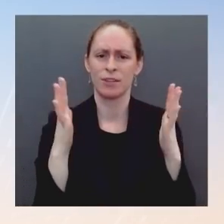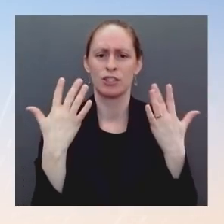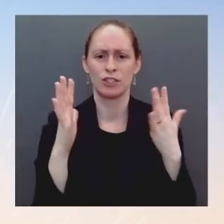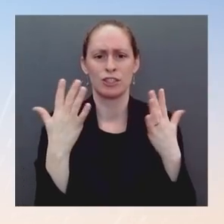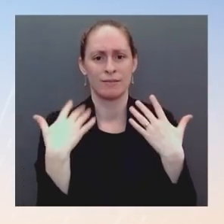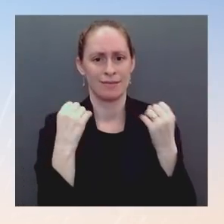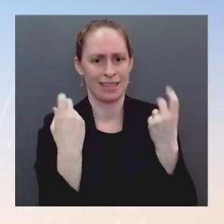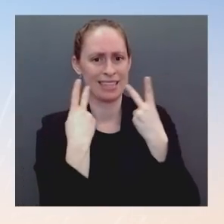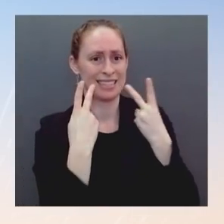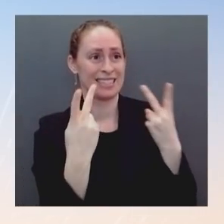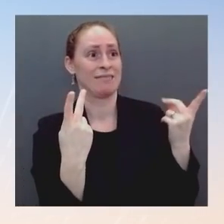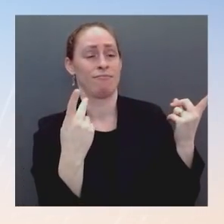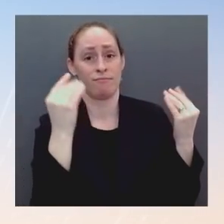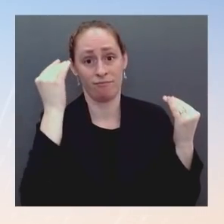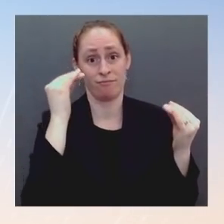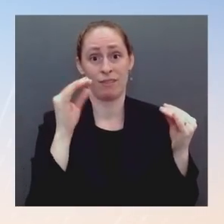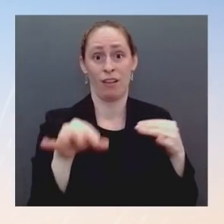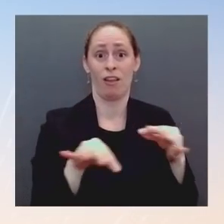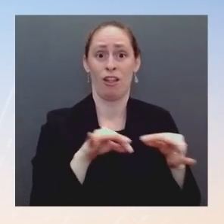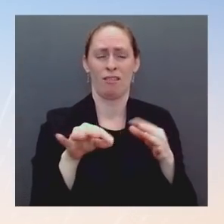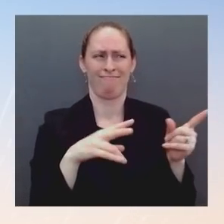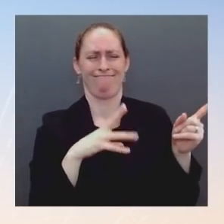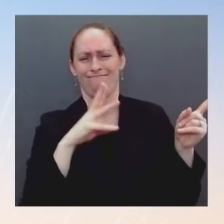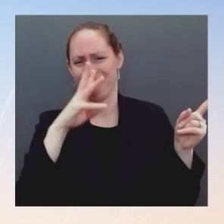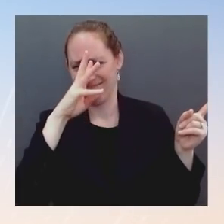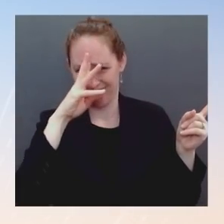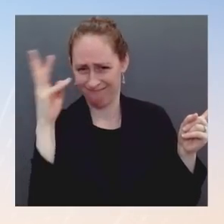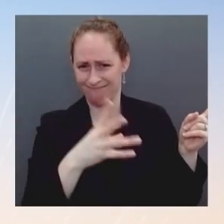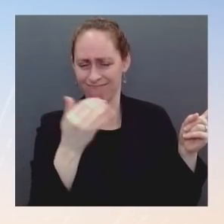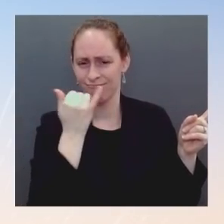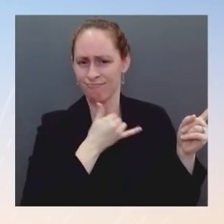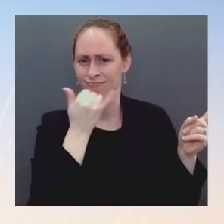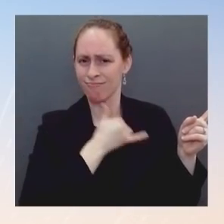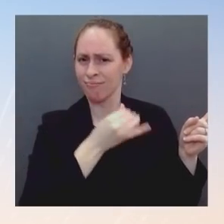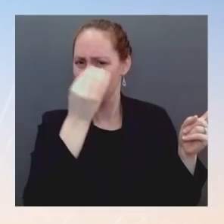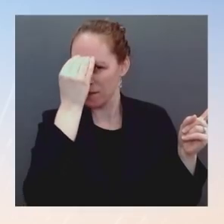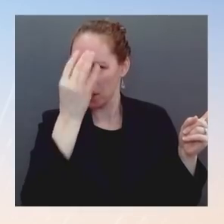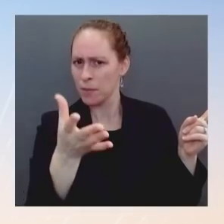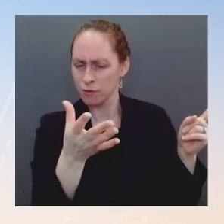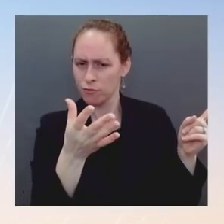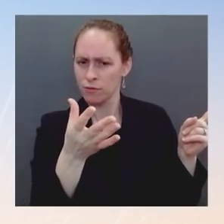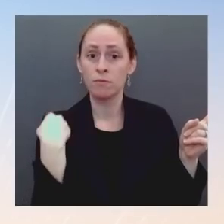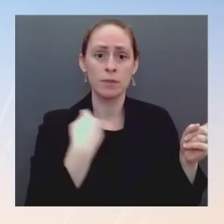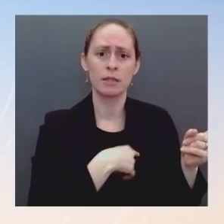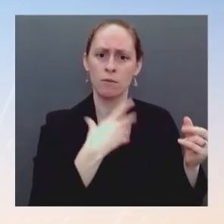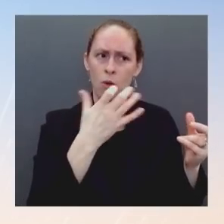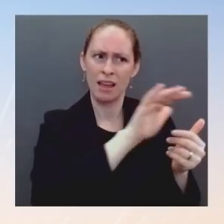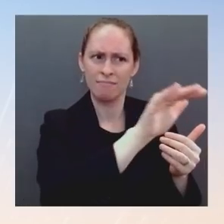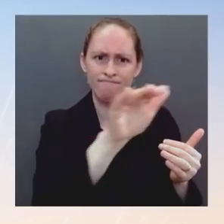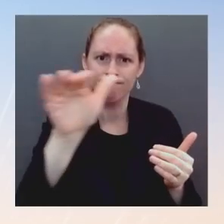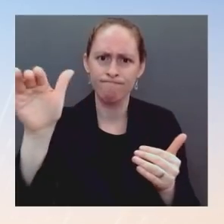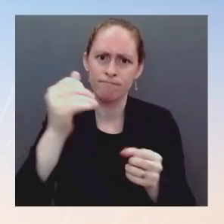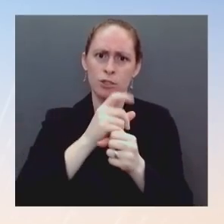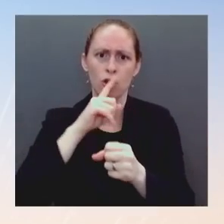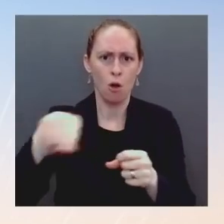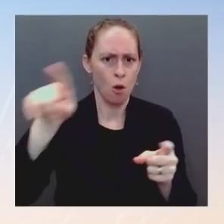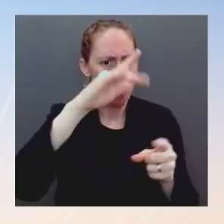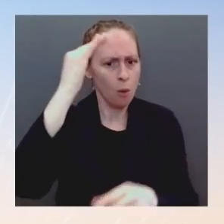because it's important for people to know and understand what the facts are. But regardless of what people's public rhetoric is, it's our view that the door to diplomacy